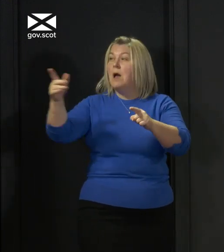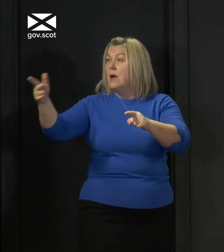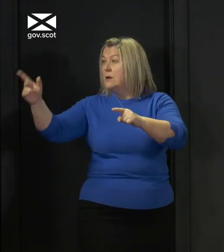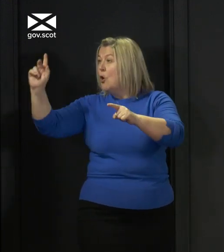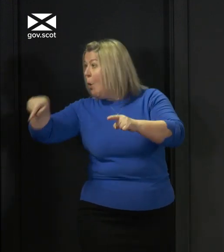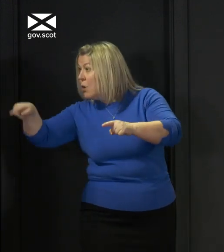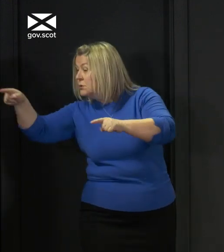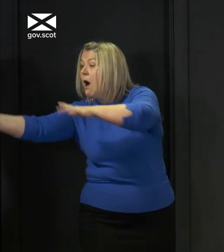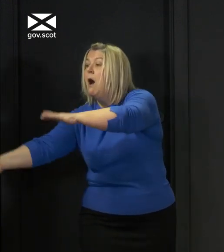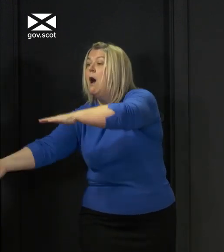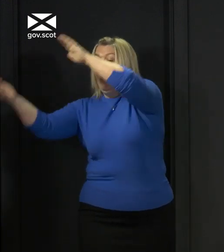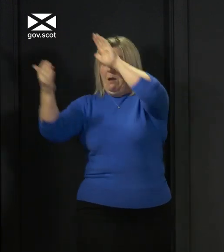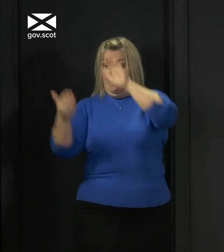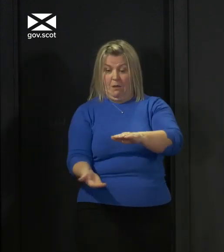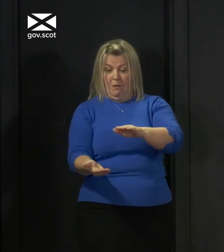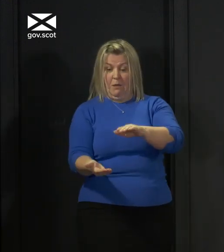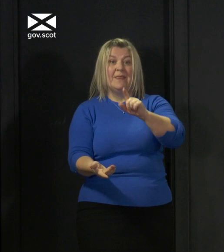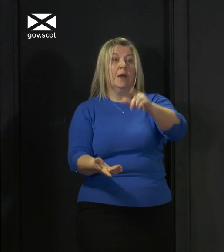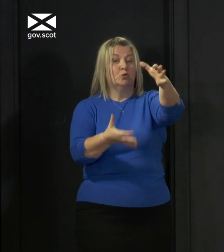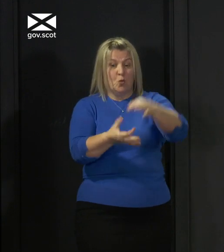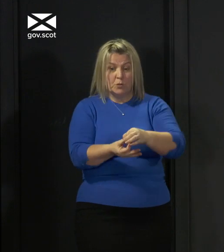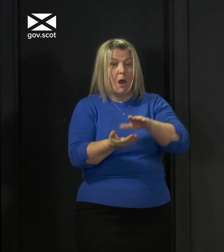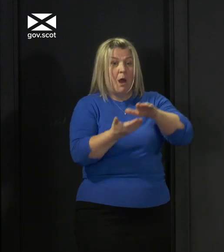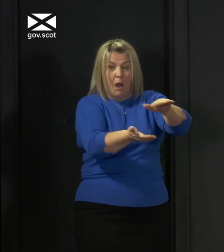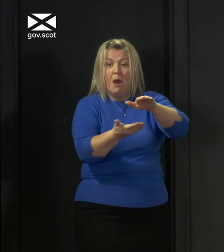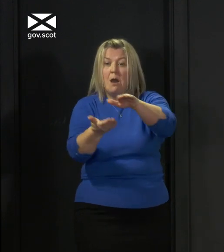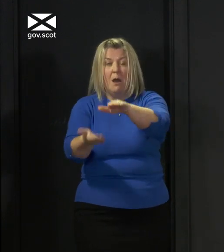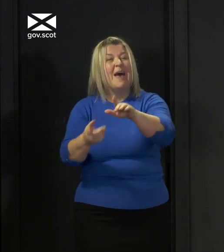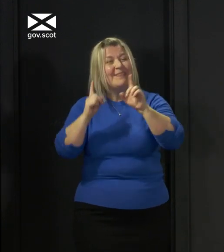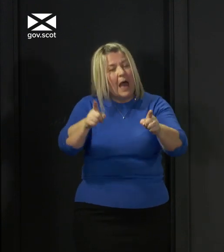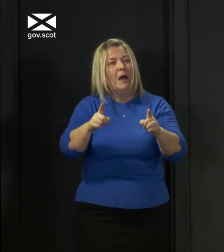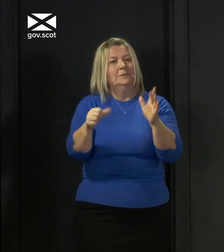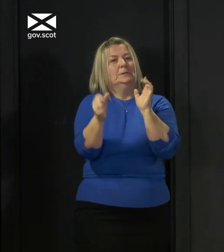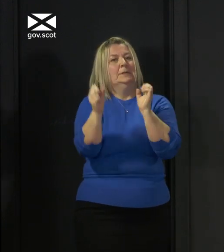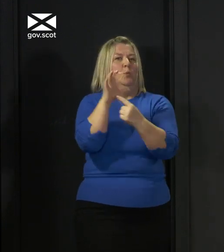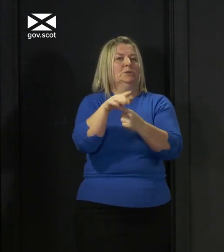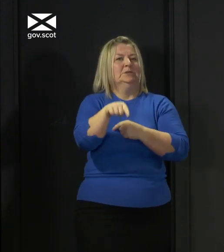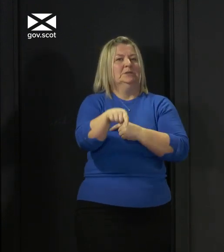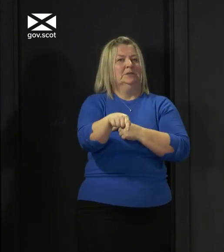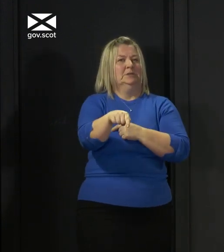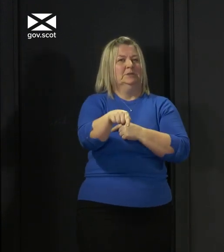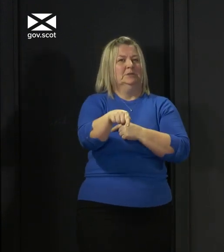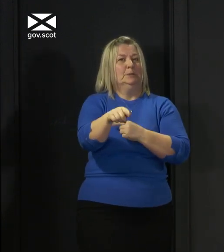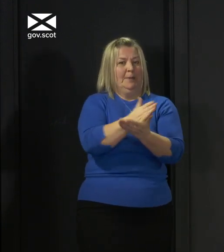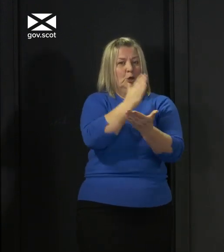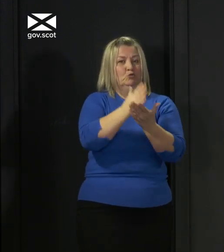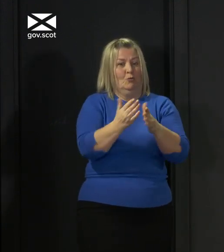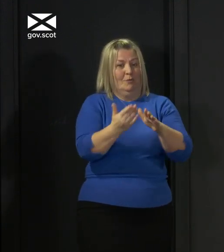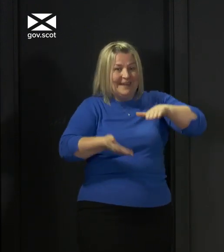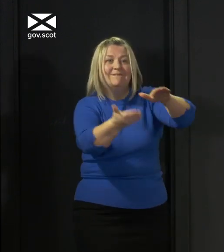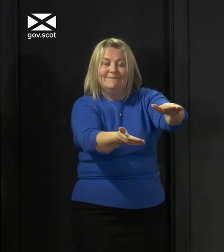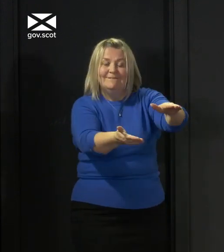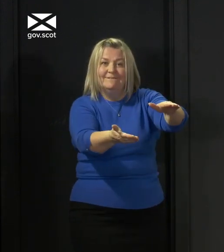the supplies we need and crucially to get those supplies to the front line where where they are needed which is why we've done so much work at both for the